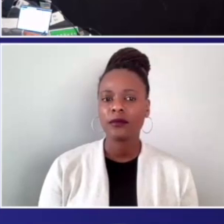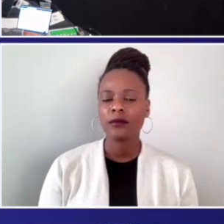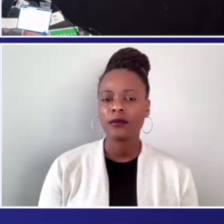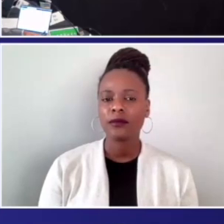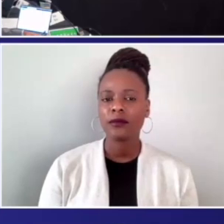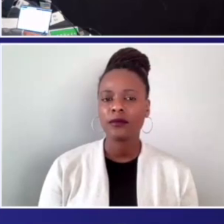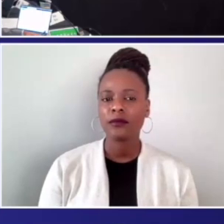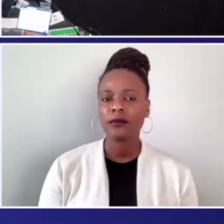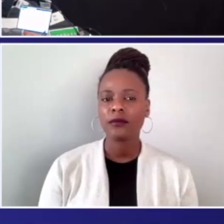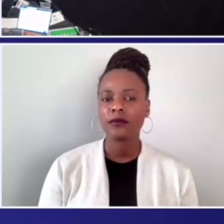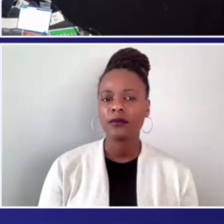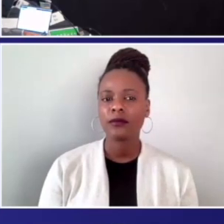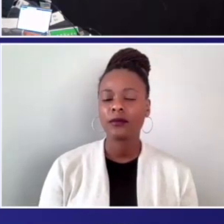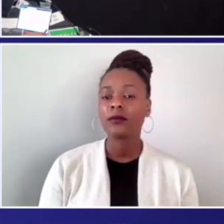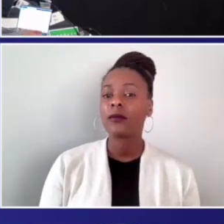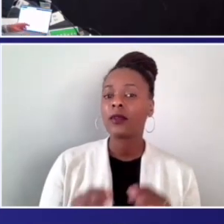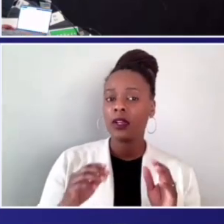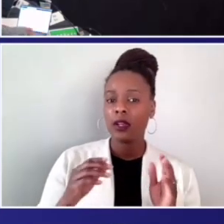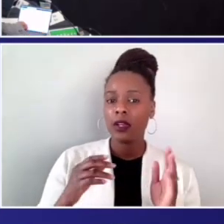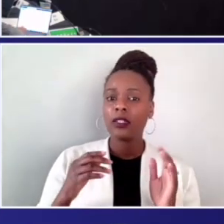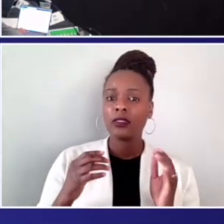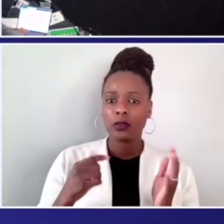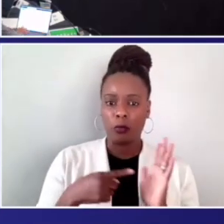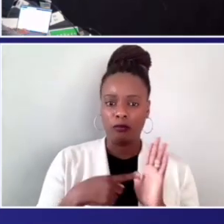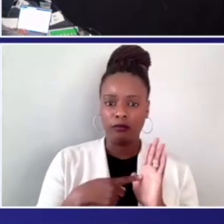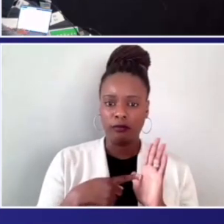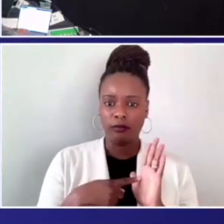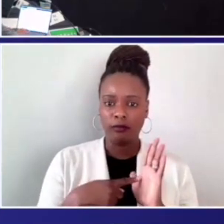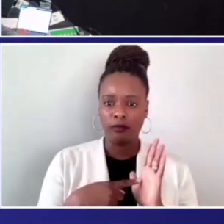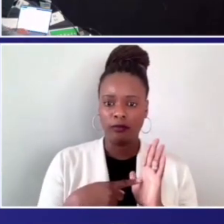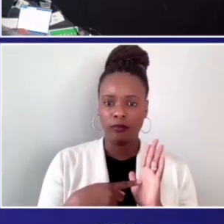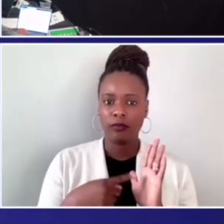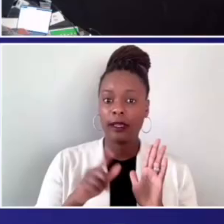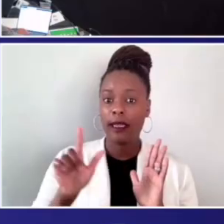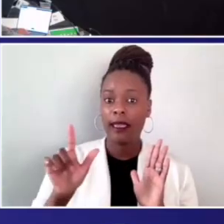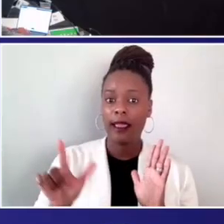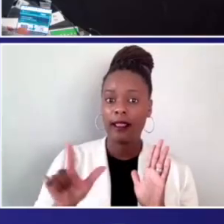And please go to (l) for me.